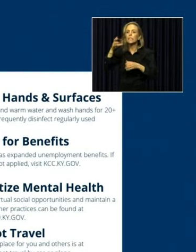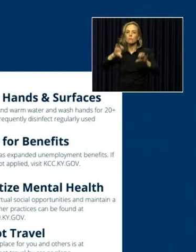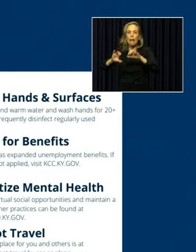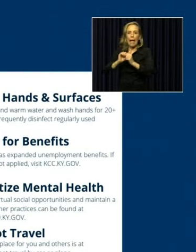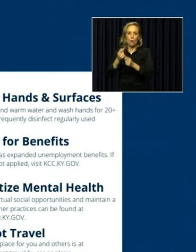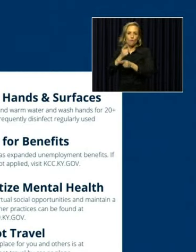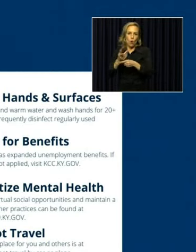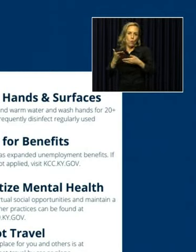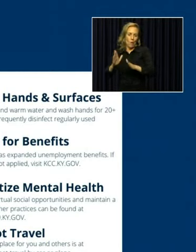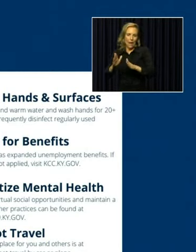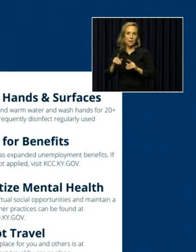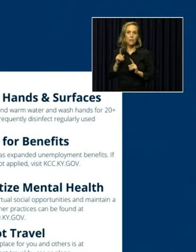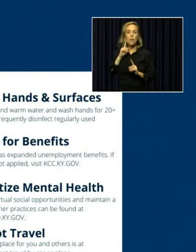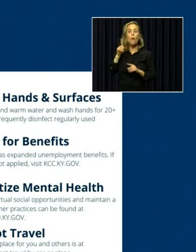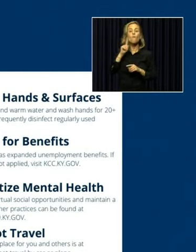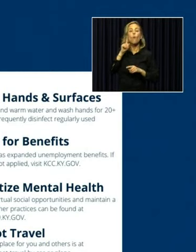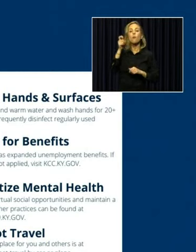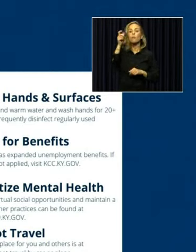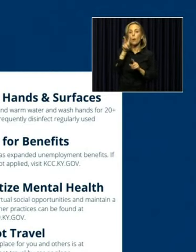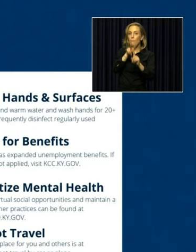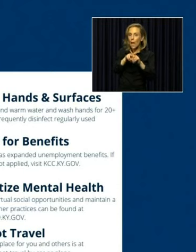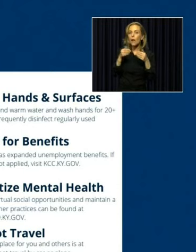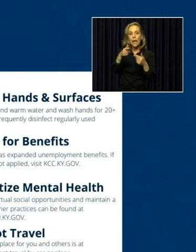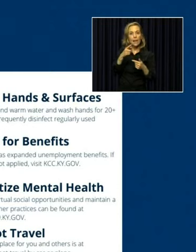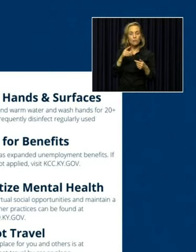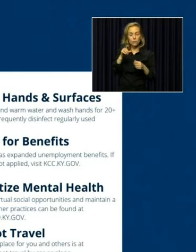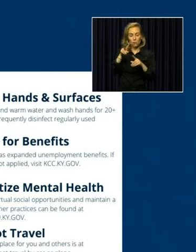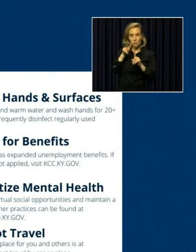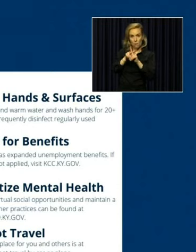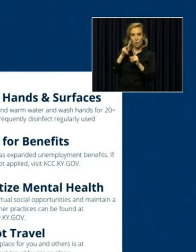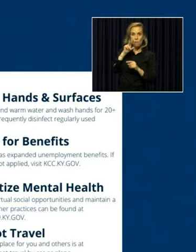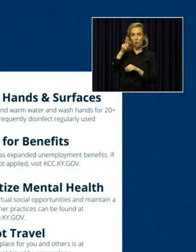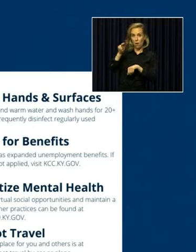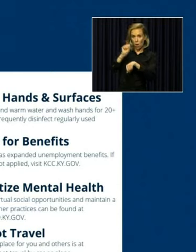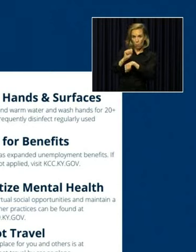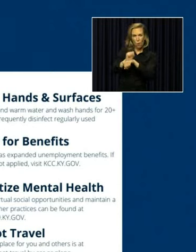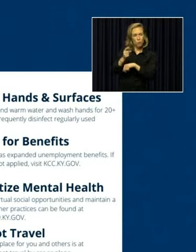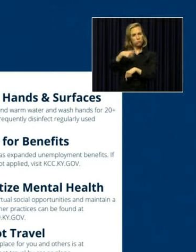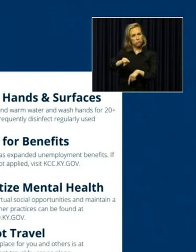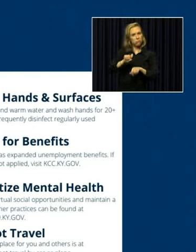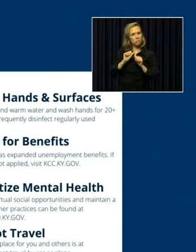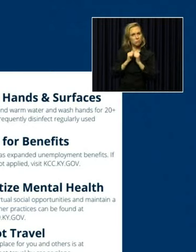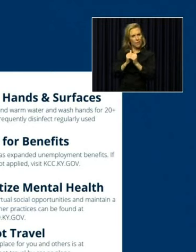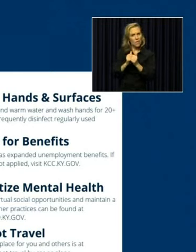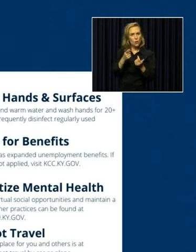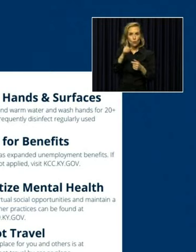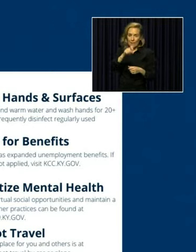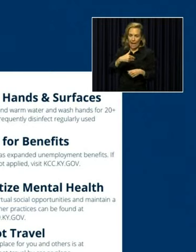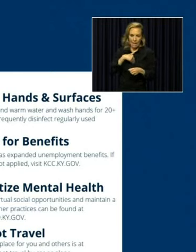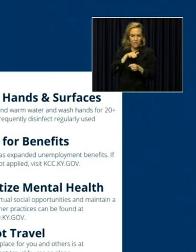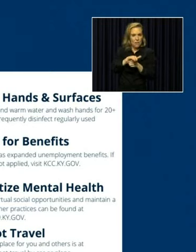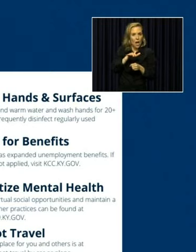MAKE SURE YOU ARE TAKING CARE OF YOURSELF. AND, FOLKS, WHEN YOU ARE OUT THERE GETTING THAT EXERCISE AND